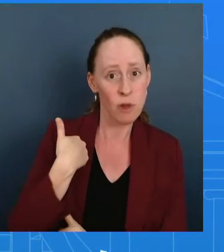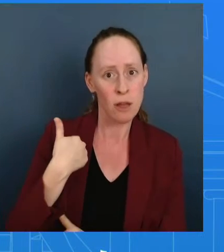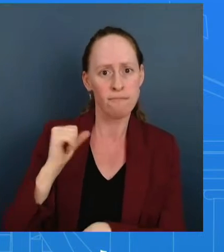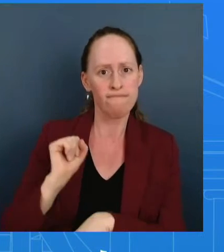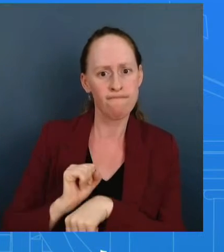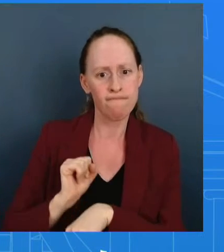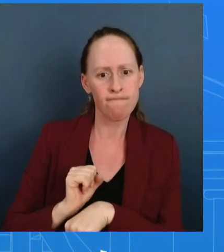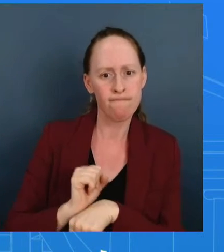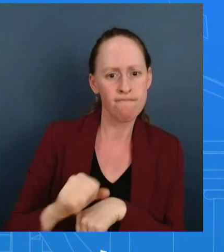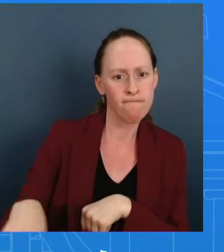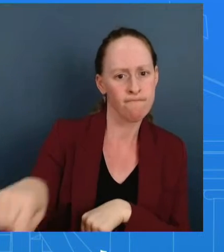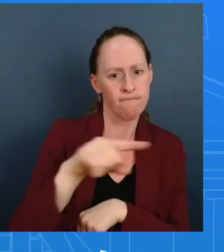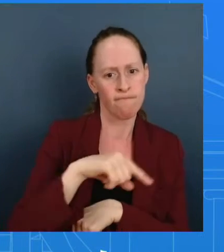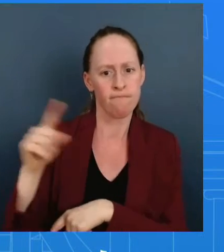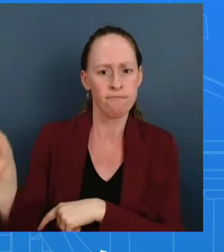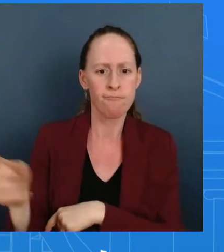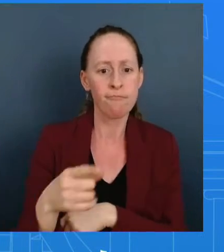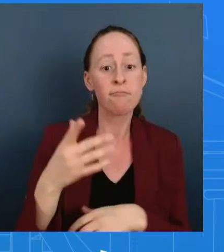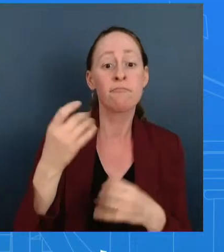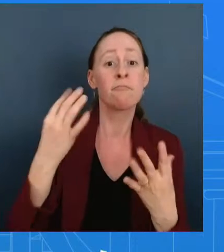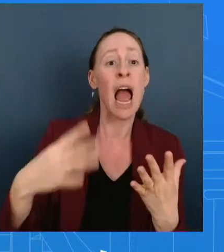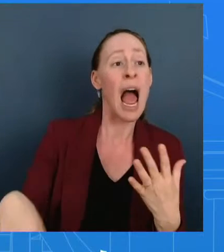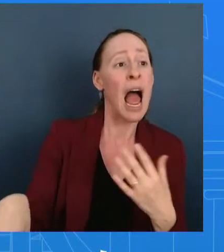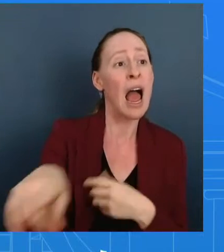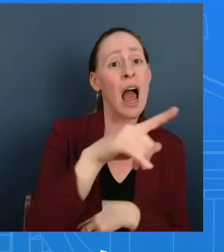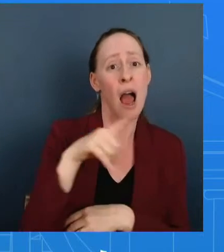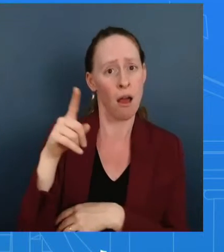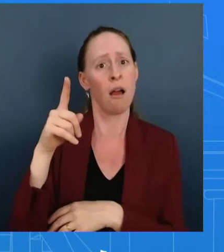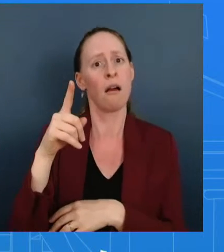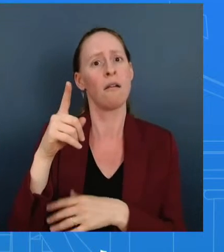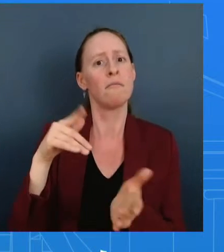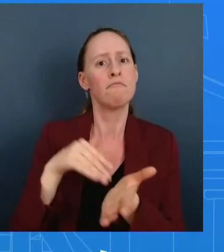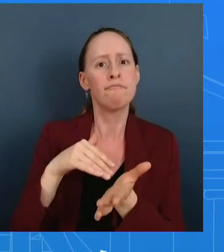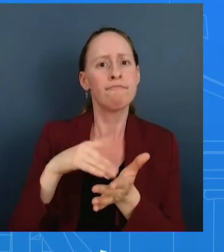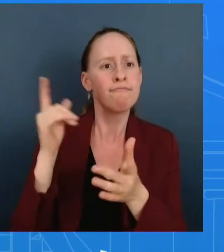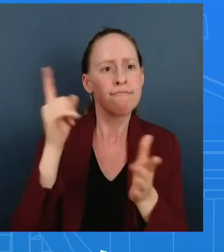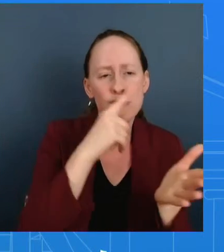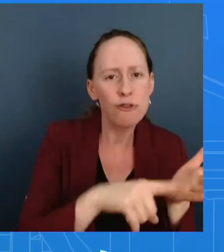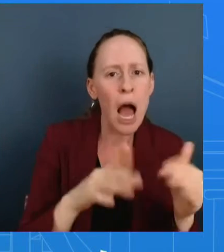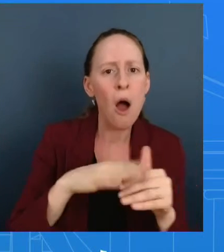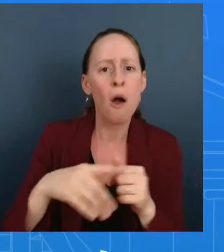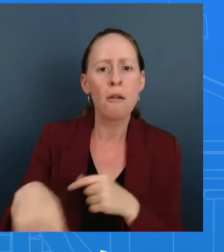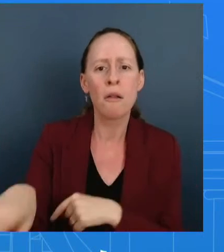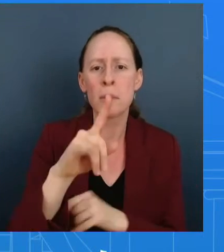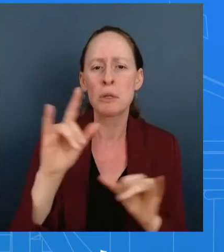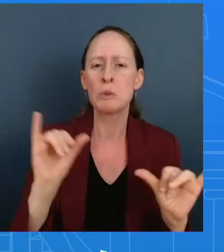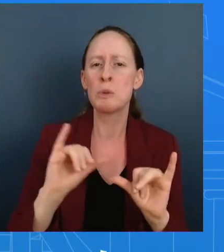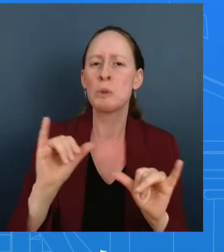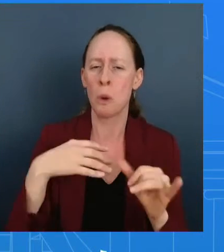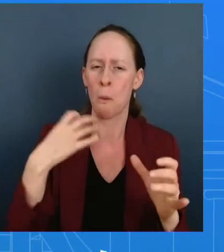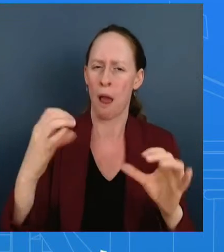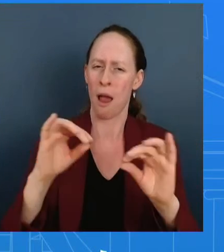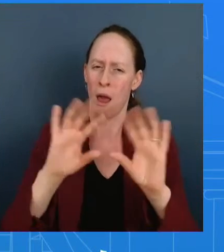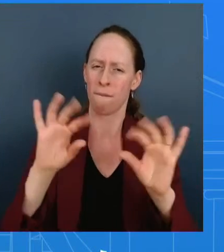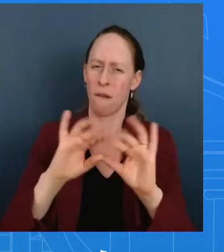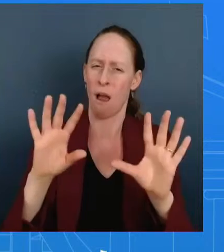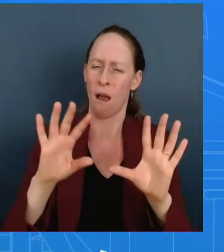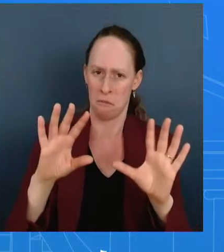And so, need to be super careful. There are -- you know, the medical unit hosts a wide range of specialists,